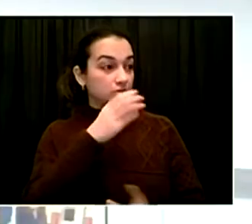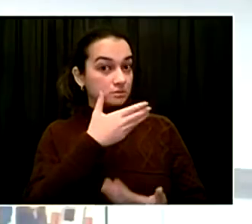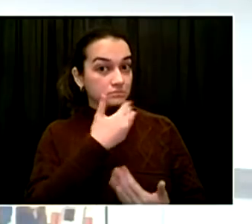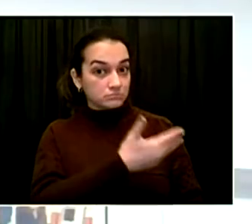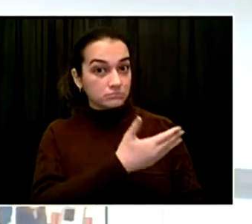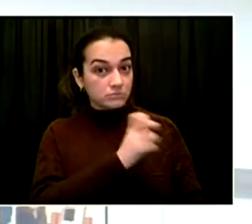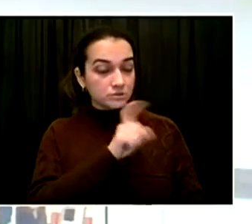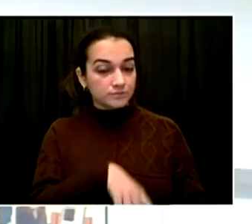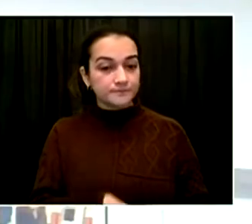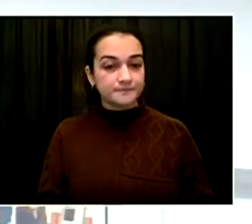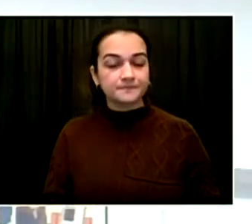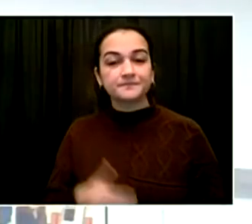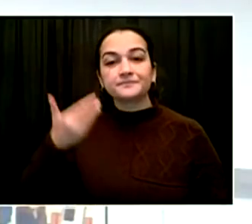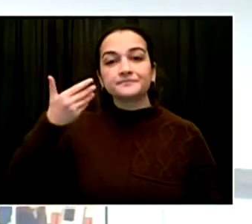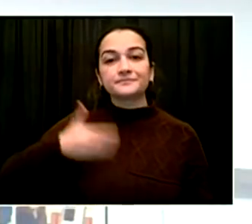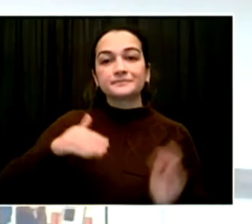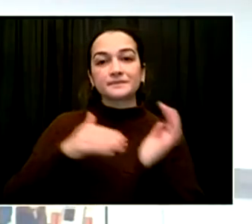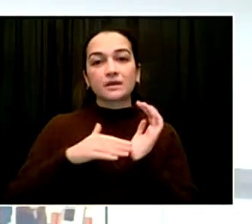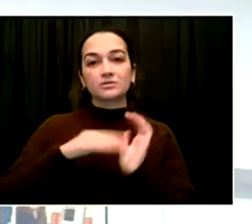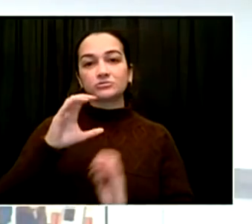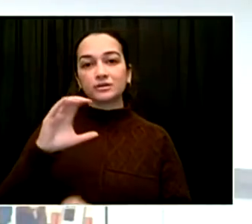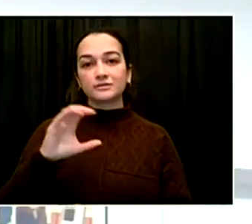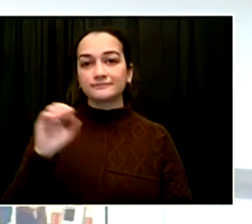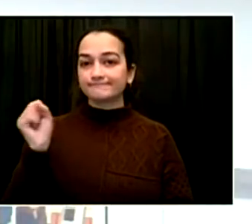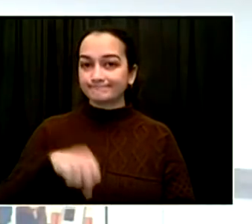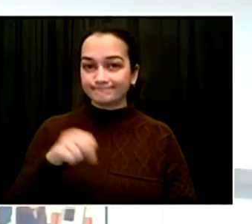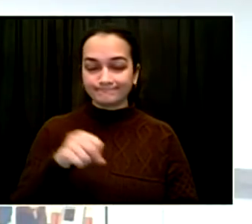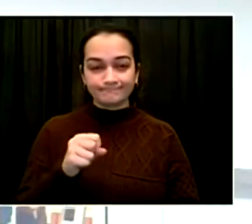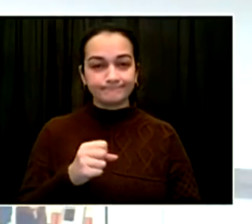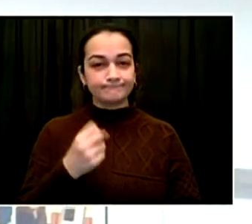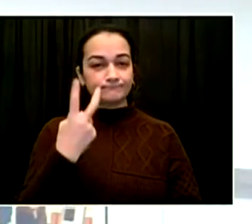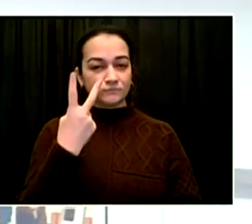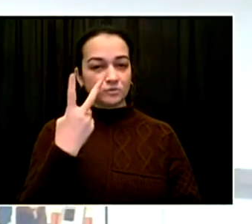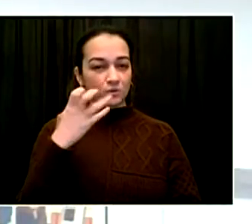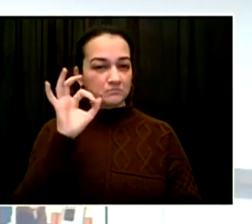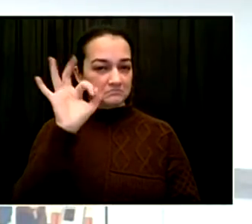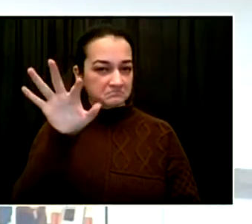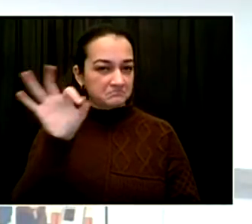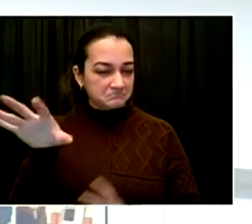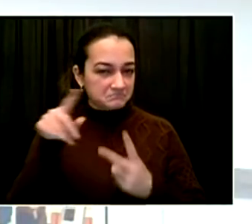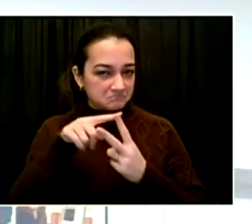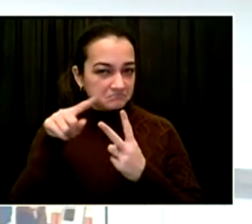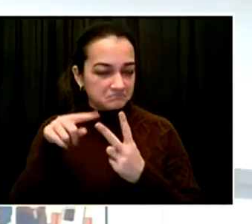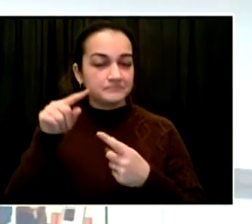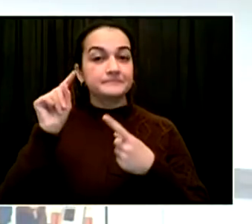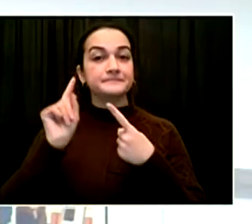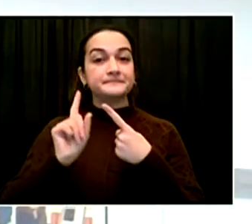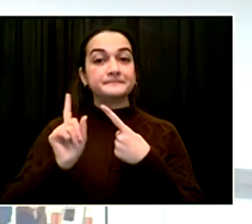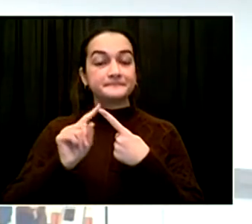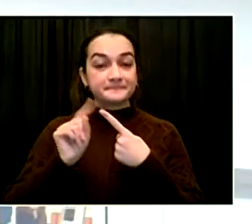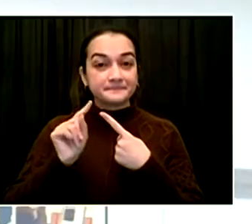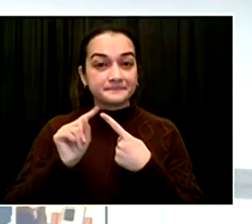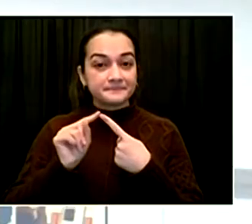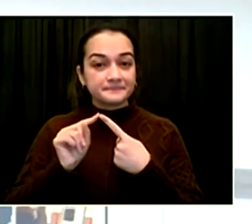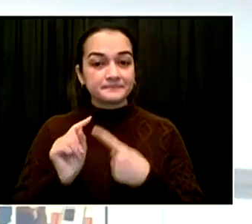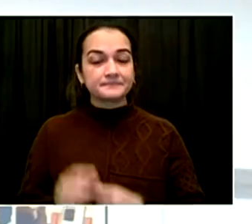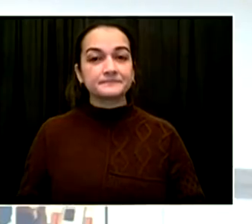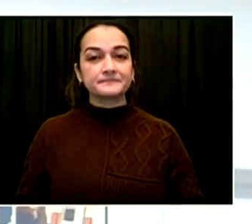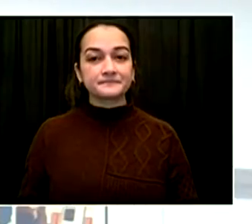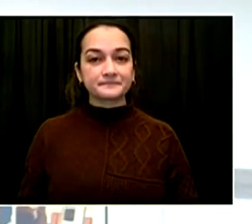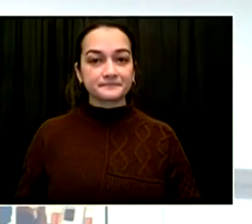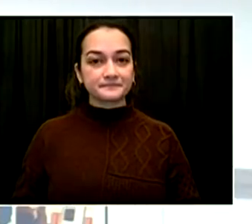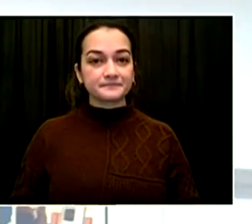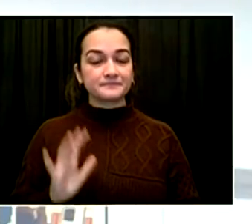THAT'S RIGHT, SIR.